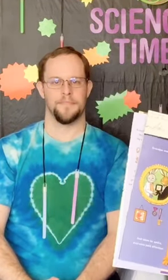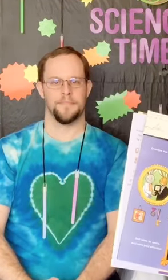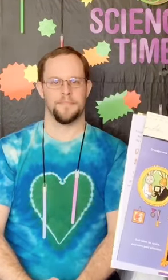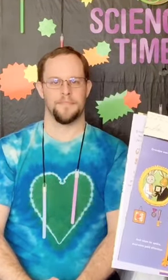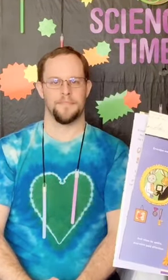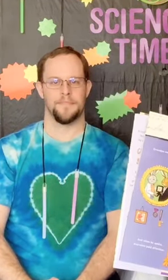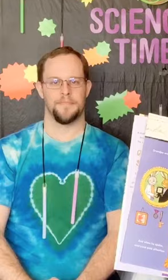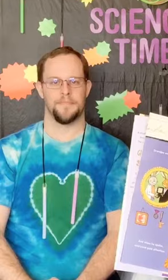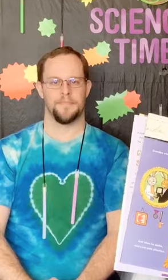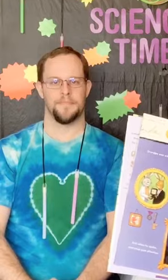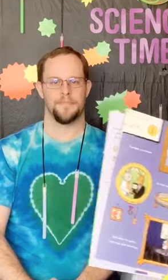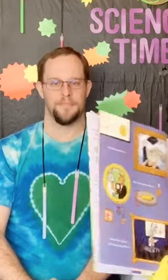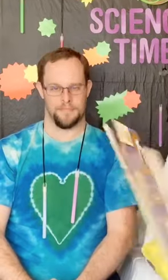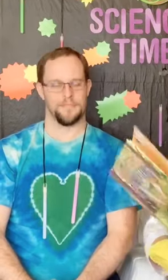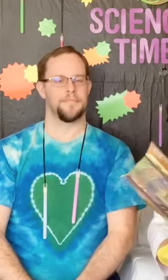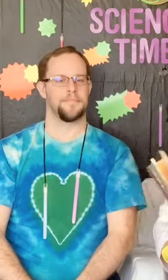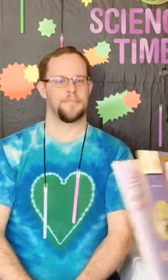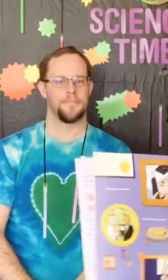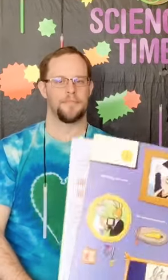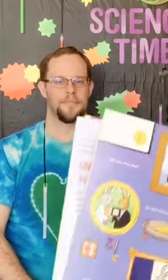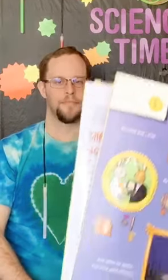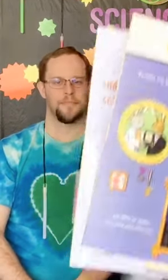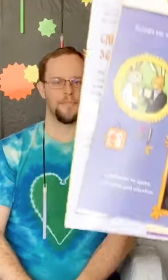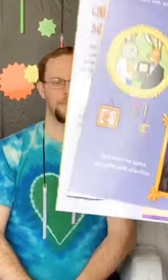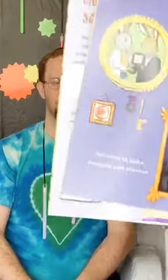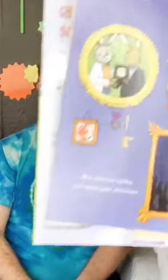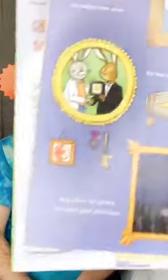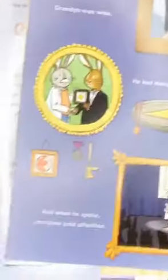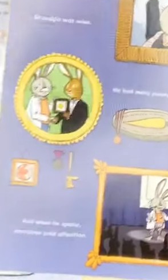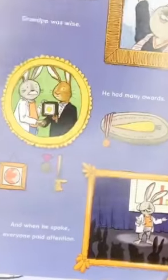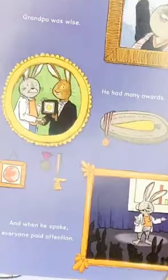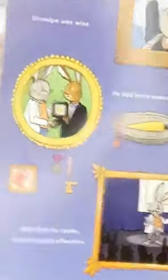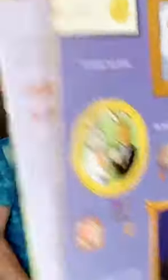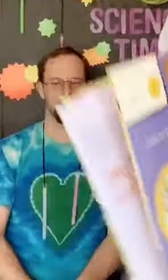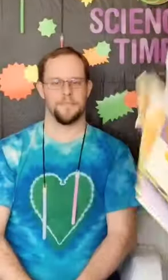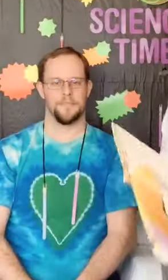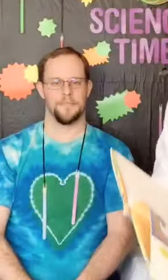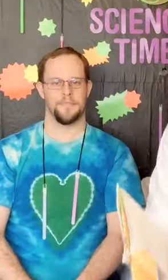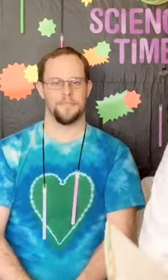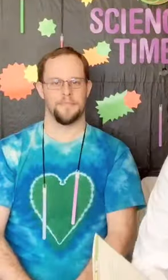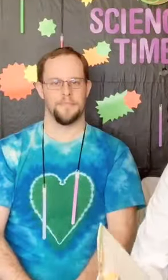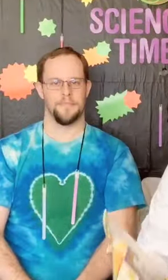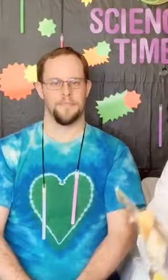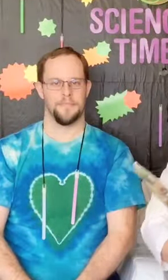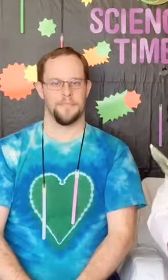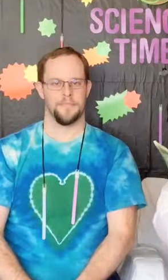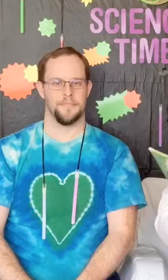wise, and here's him speaking. Here, I'll move closer. There we go.